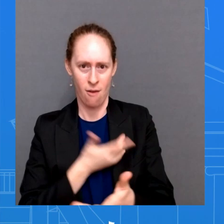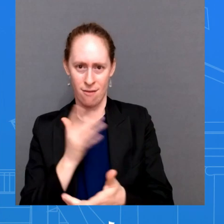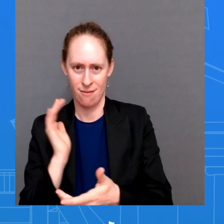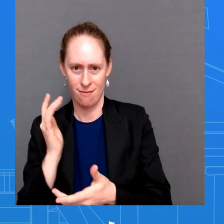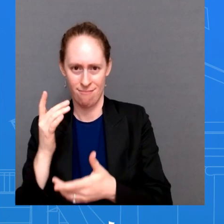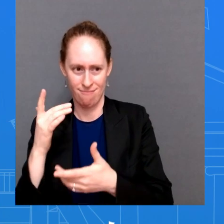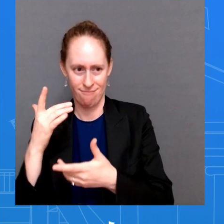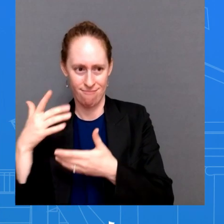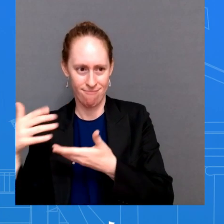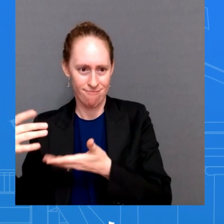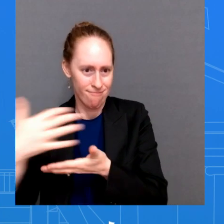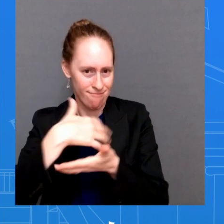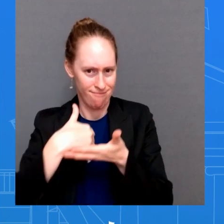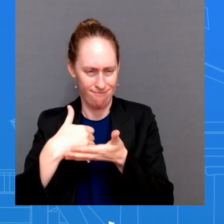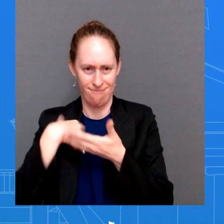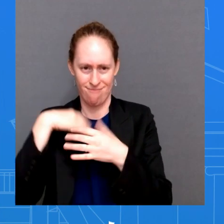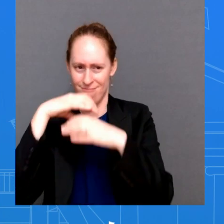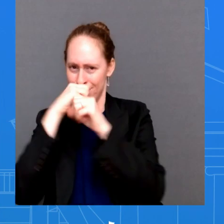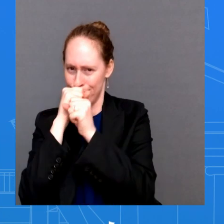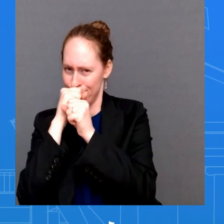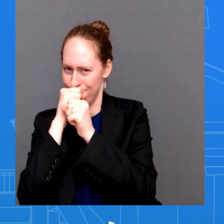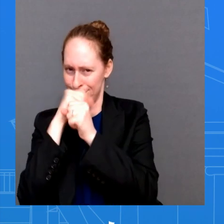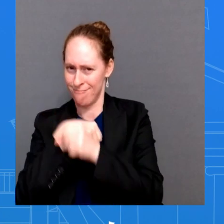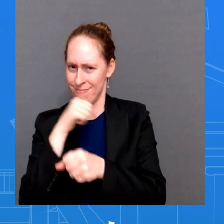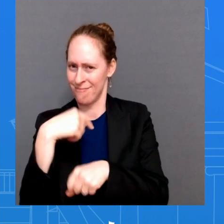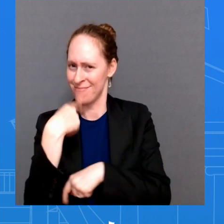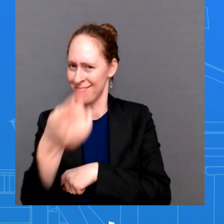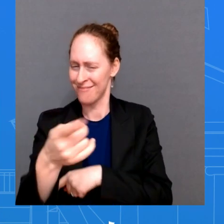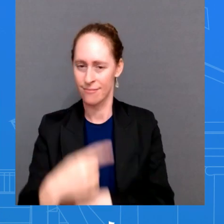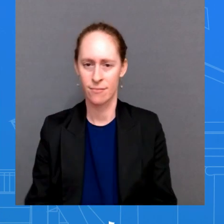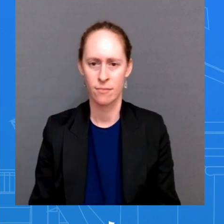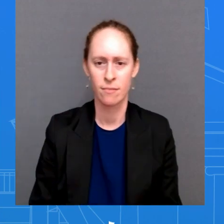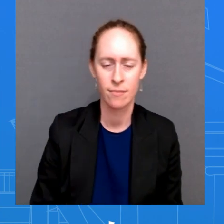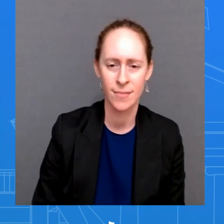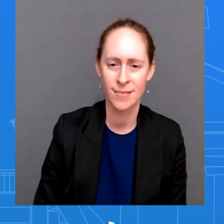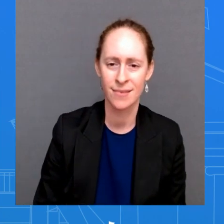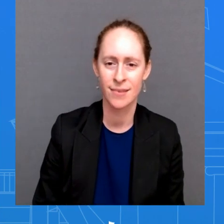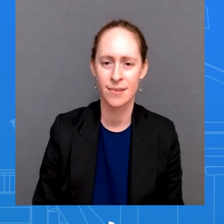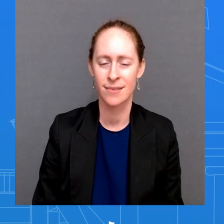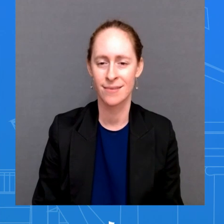and cyber measures that Beijing is imposing on Taipei? Ms. Jean-Pierre: I missed the first part. The Press: I said: How about the punitive economic